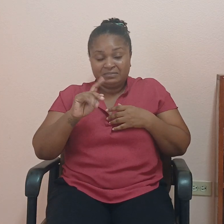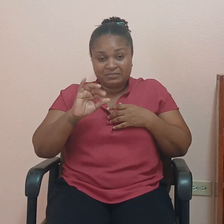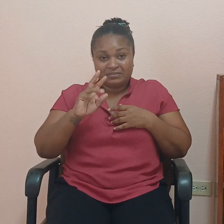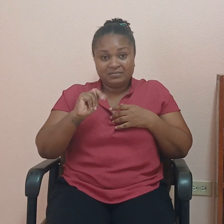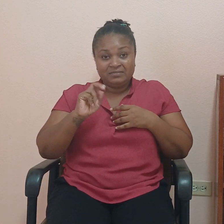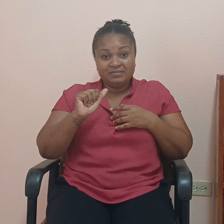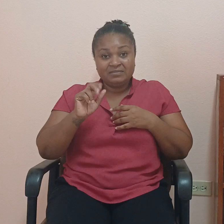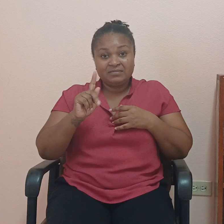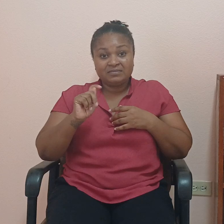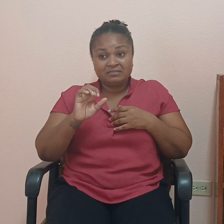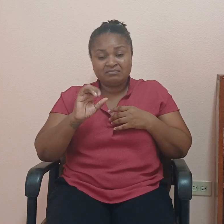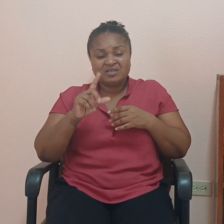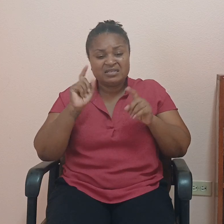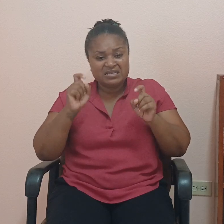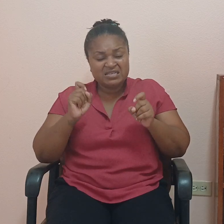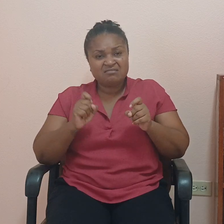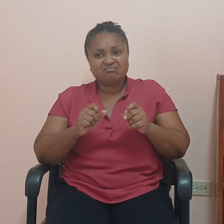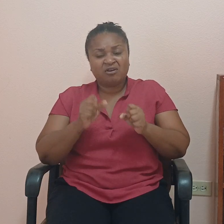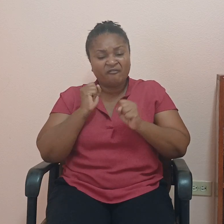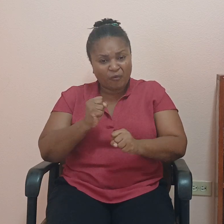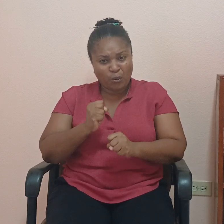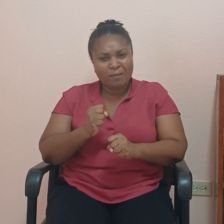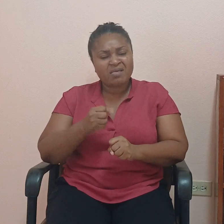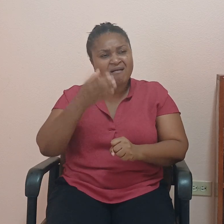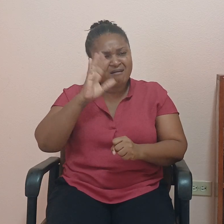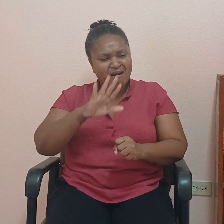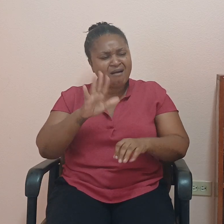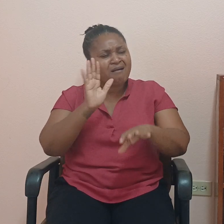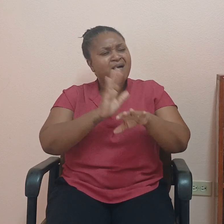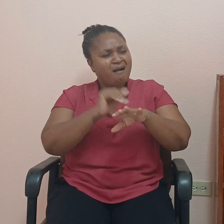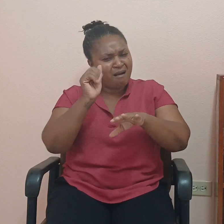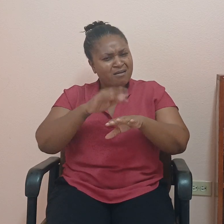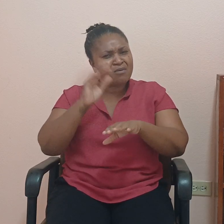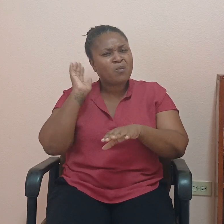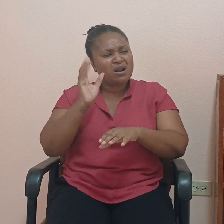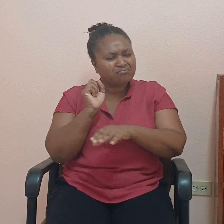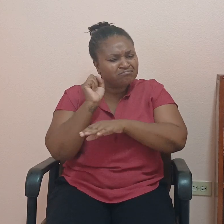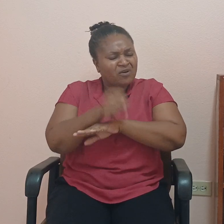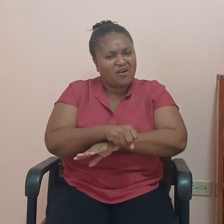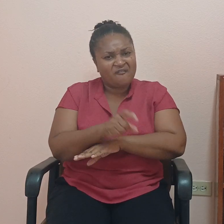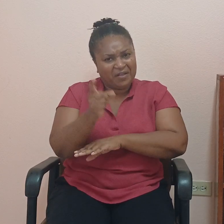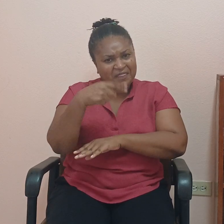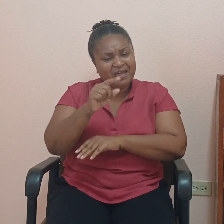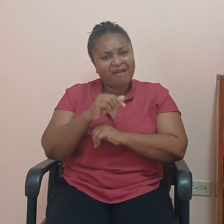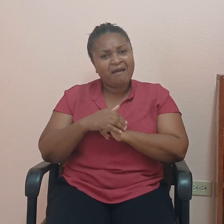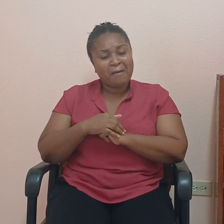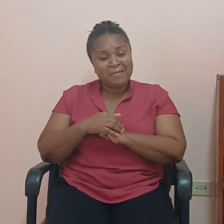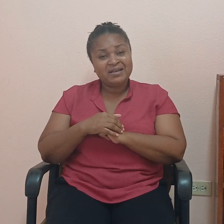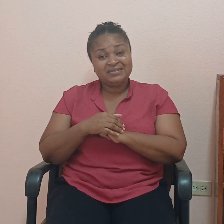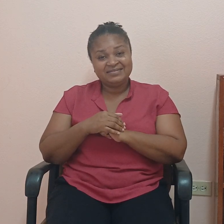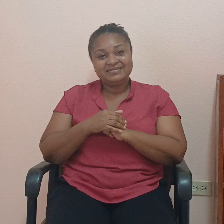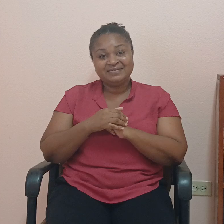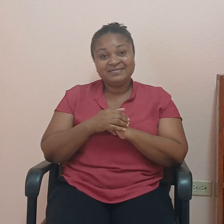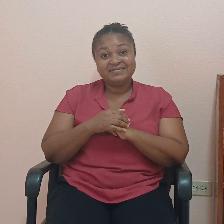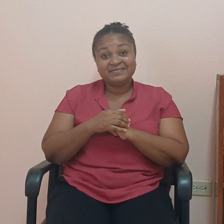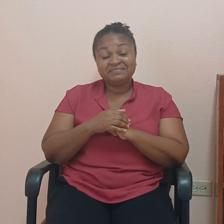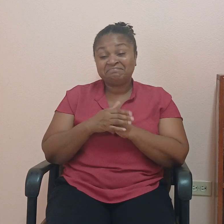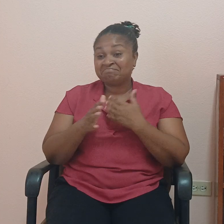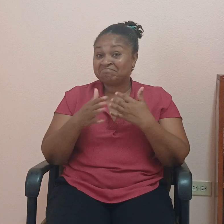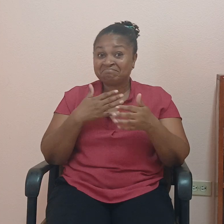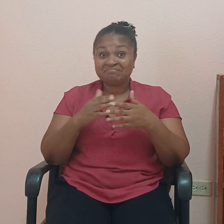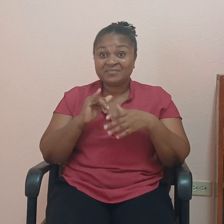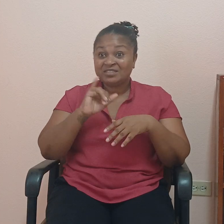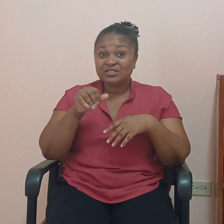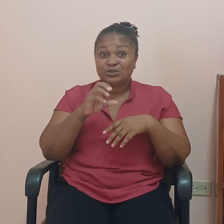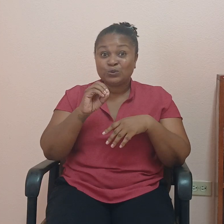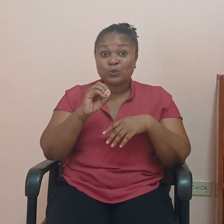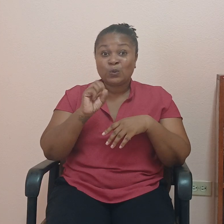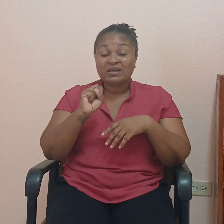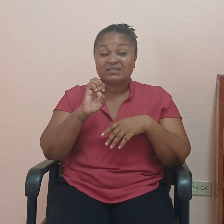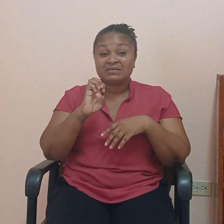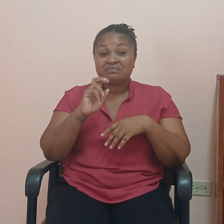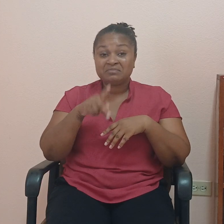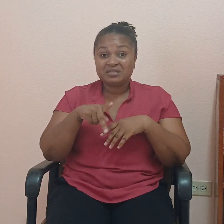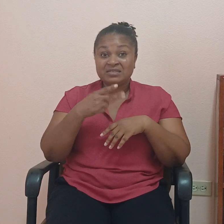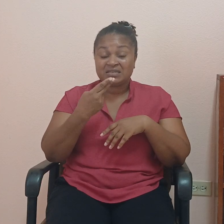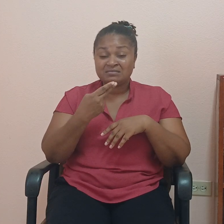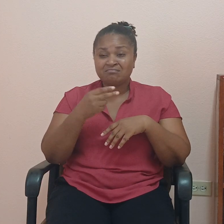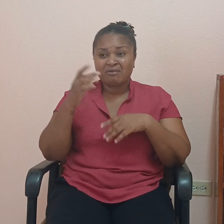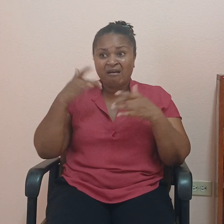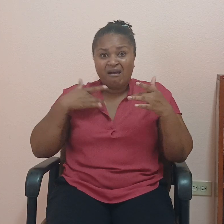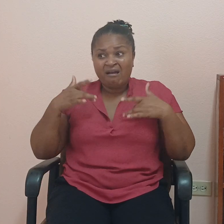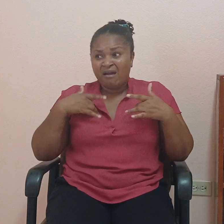THAT GOD HAD CALLED HIM TO DEFEAT THEM. EVEN JOSEPH WAS CONCERN WHEN HE DISCOVERED HIS